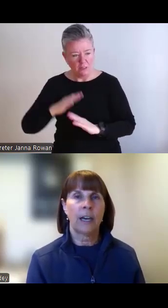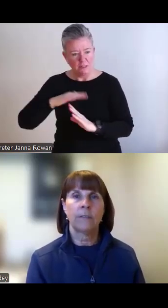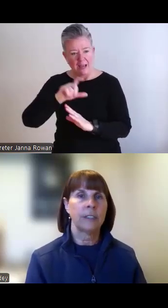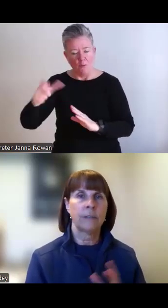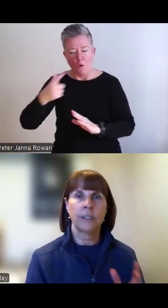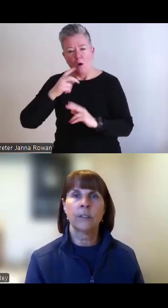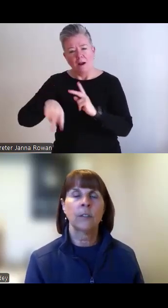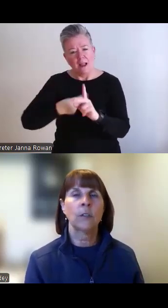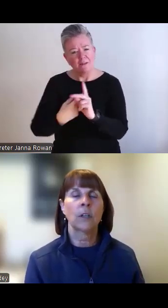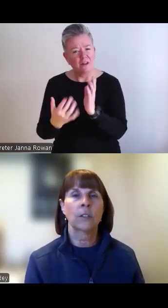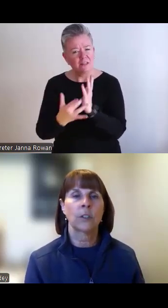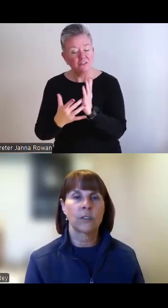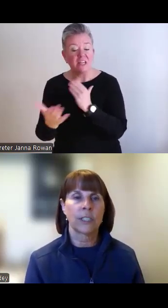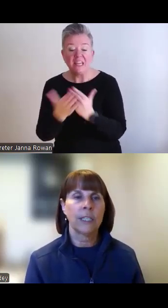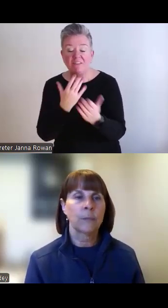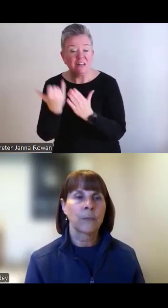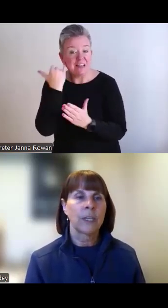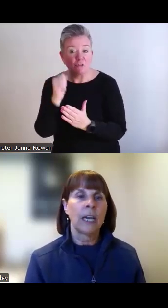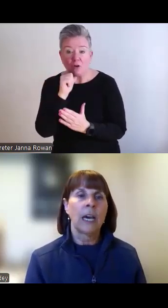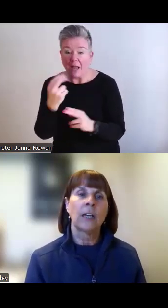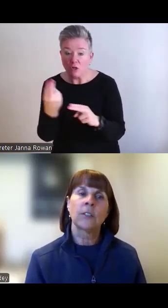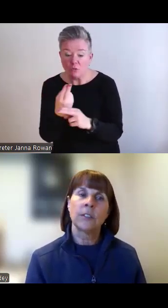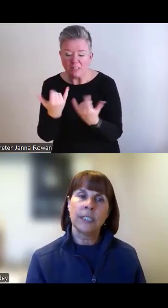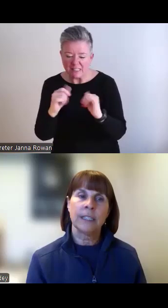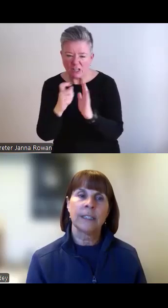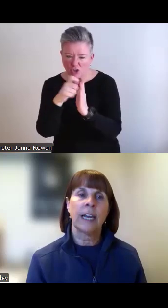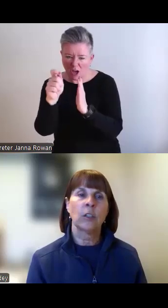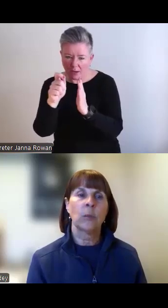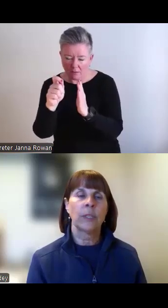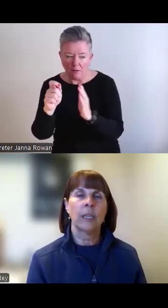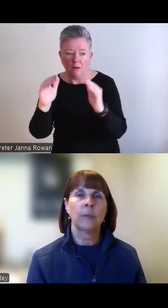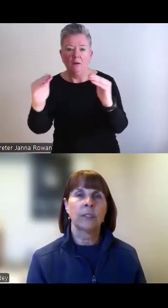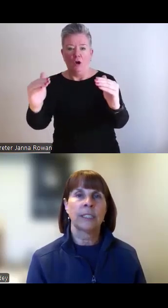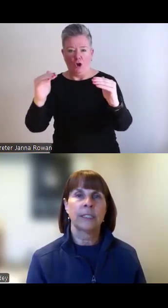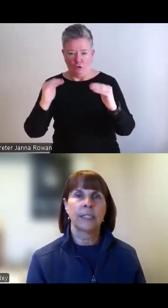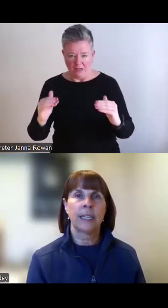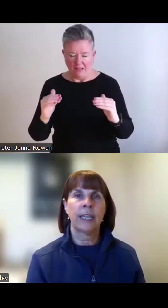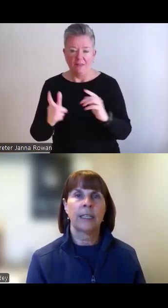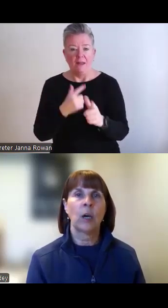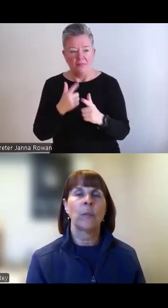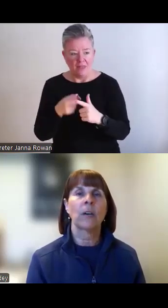they have even if they're no longer using it. Underneath that you'll be able to indicate